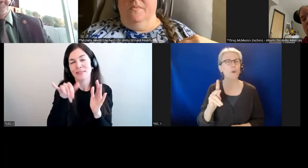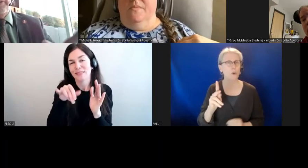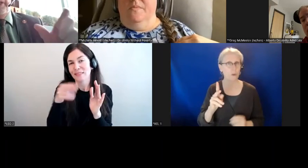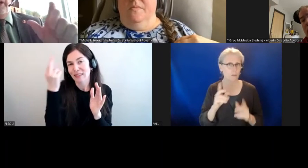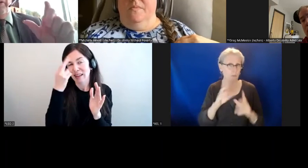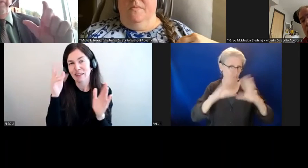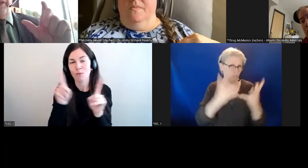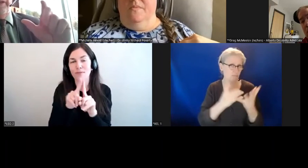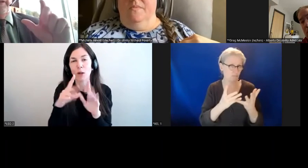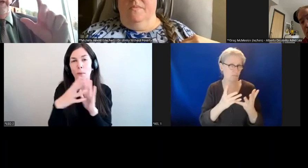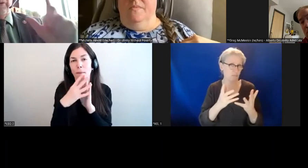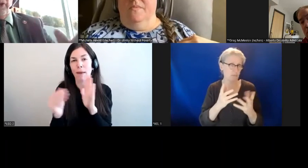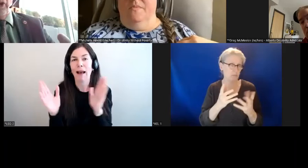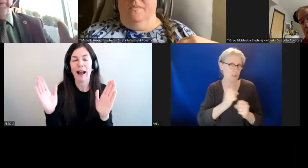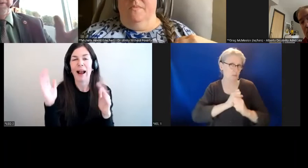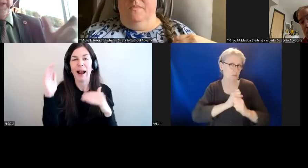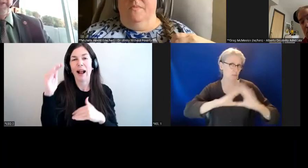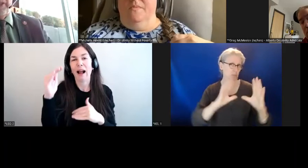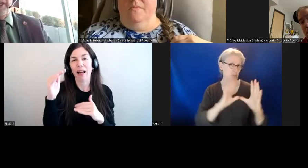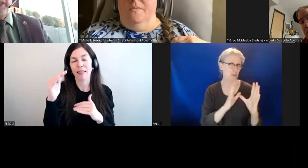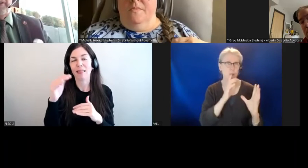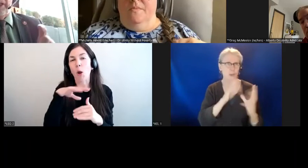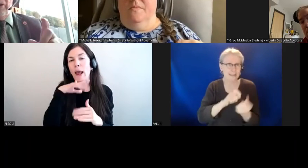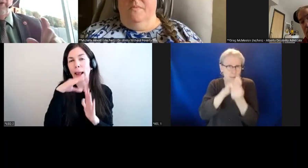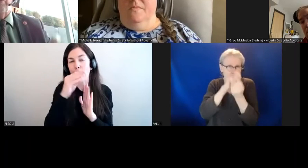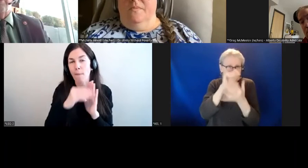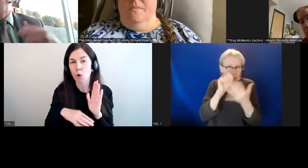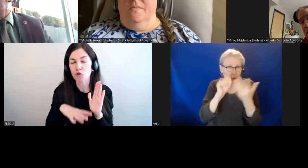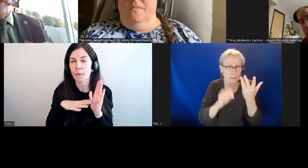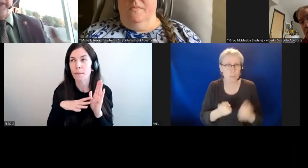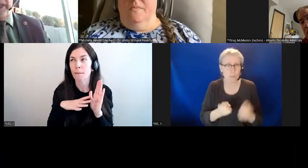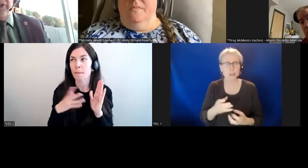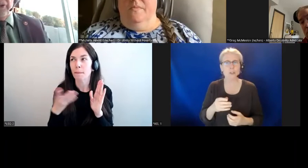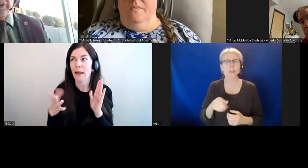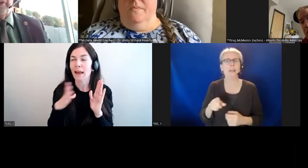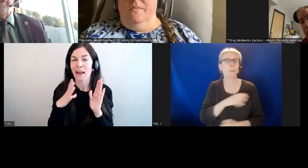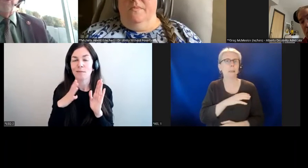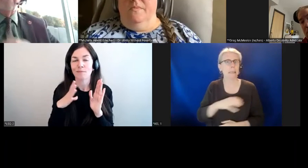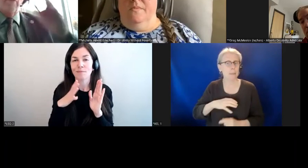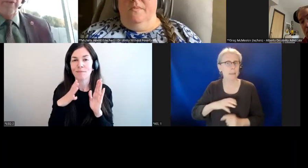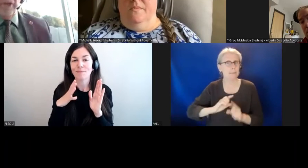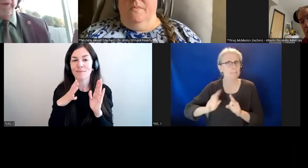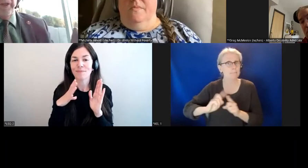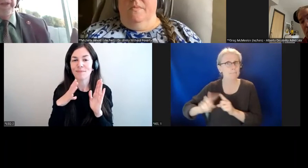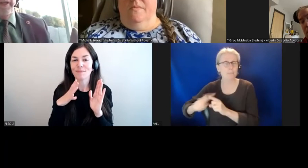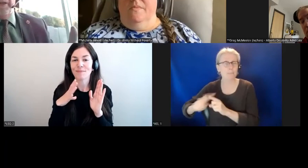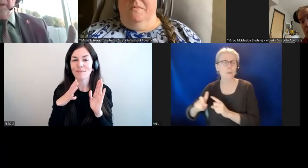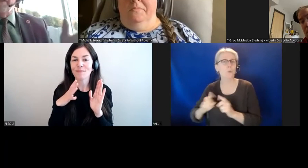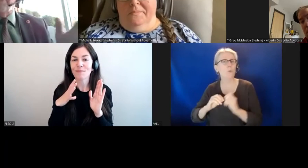COMMITTEES OF THE HOUSE OF COMMONS AND THE SENATE THAT REVIEW REGULATIONS. SORT OF MORE GENERALLY.